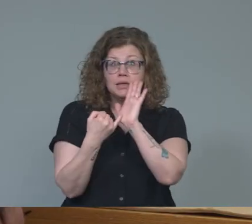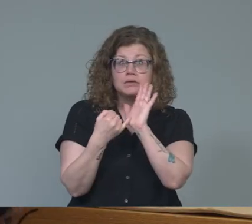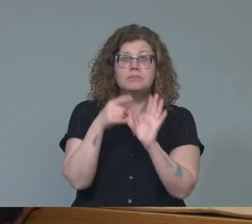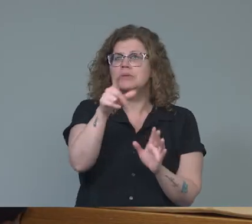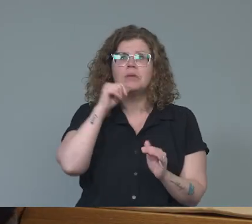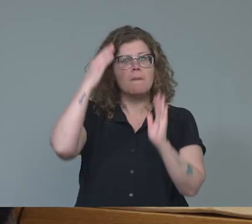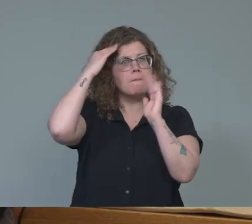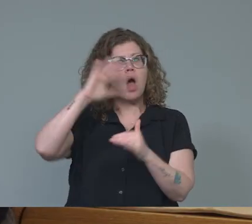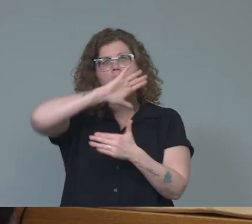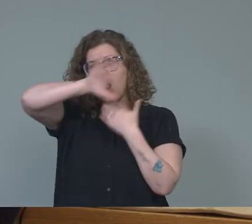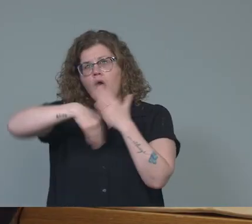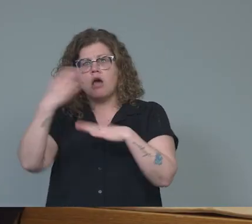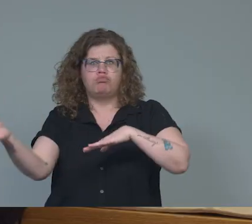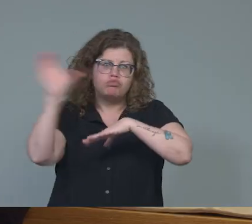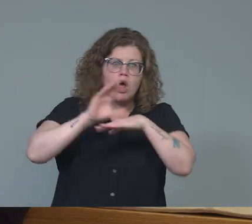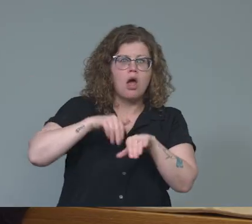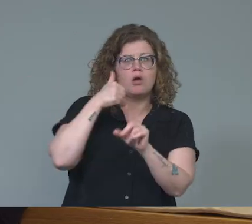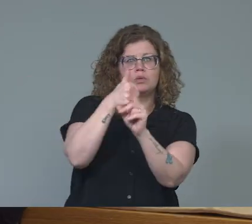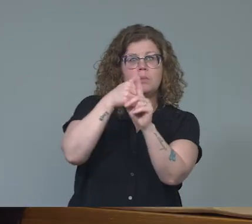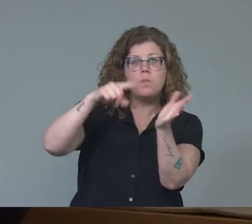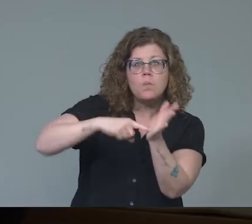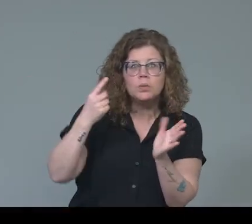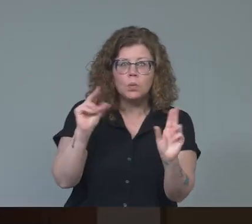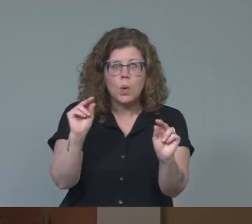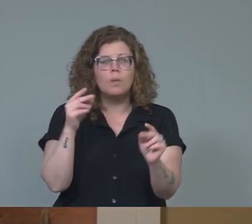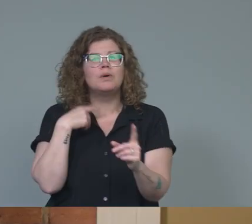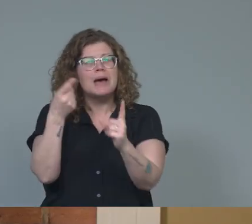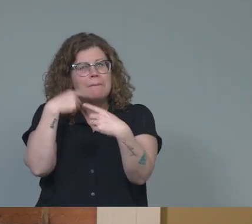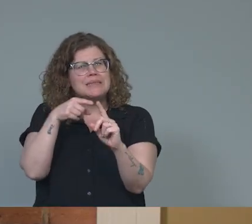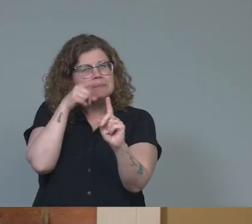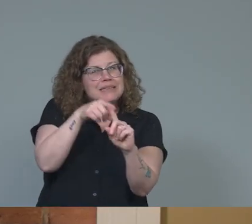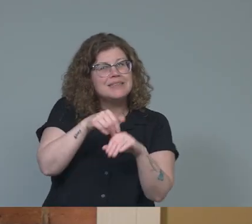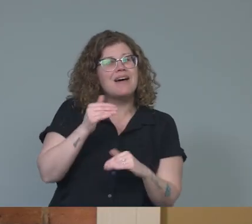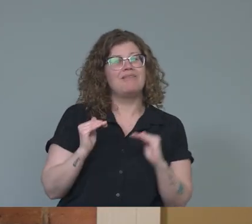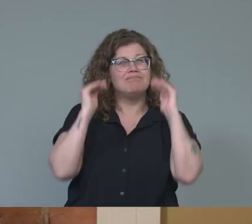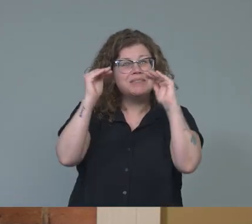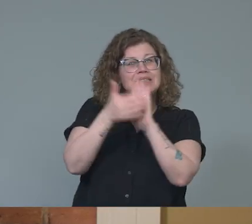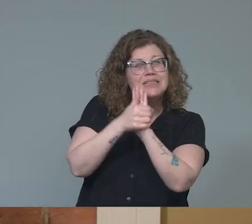that are easy to understand. Yeah. You want to make sure that you partner with other people